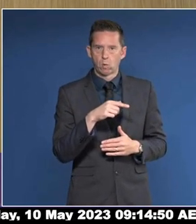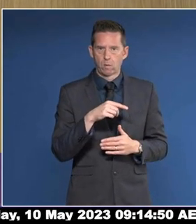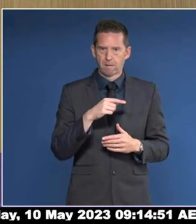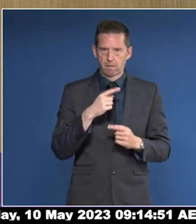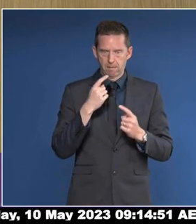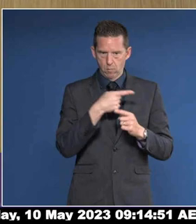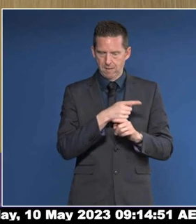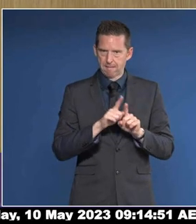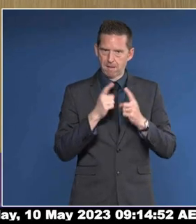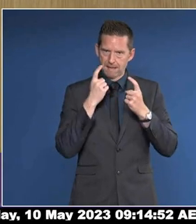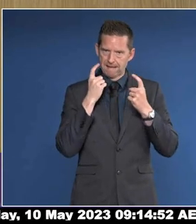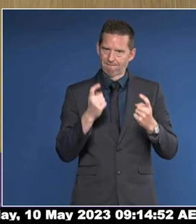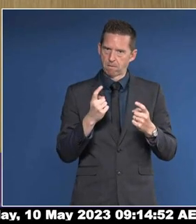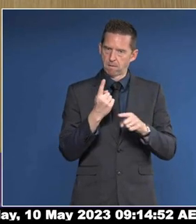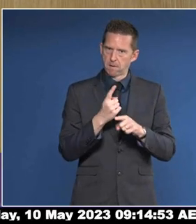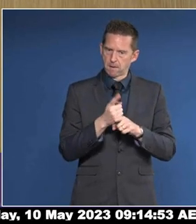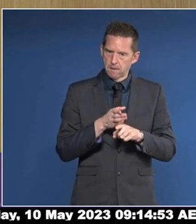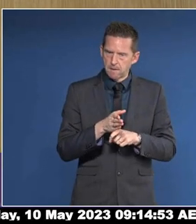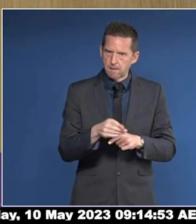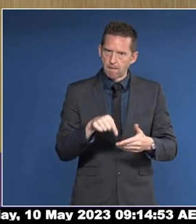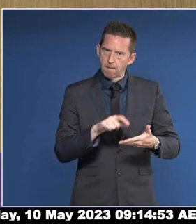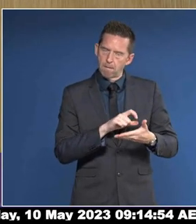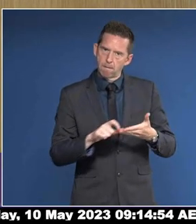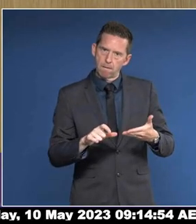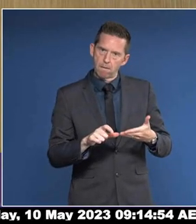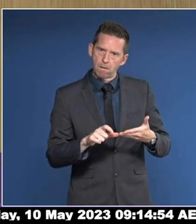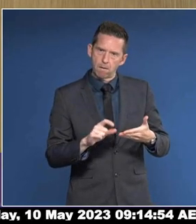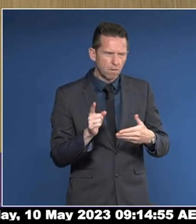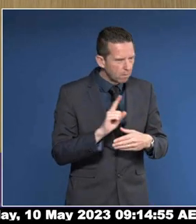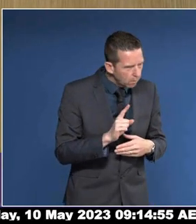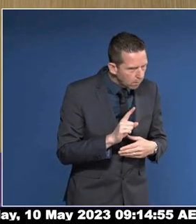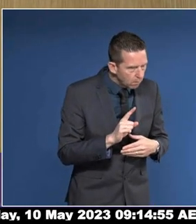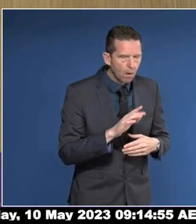You've carefully thought what you wanted to include - Yes. MS EASTMAN: - in that paragraph?